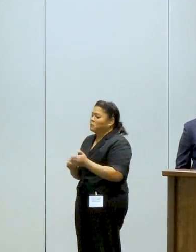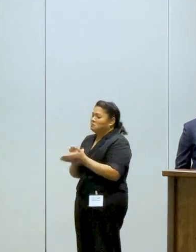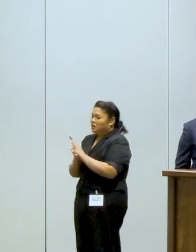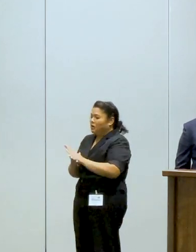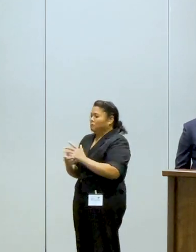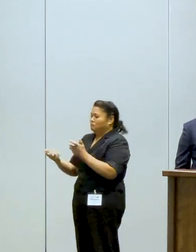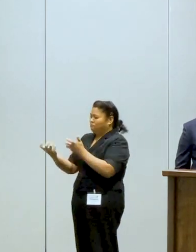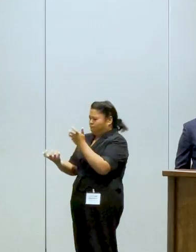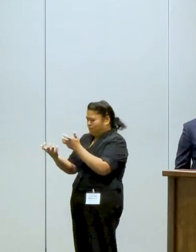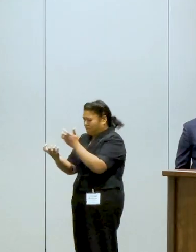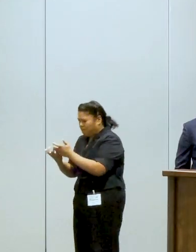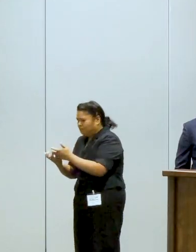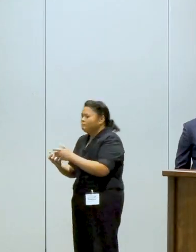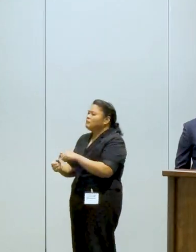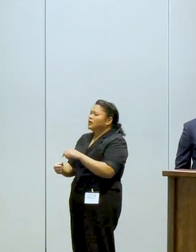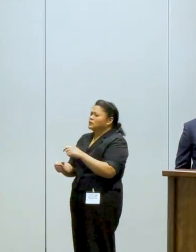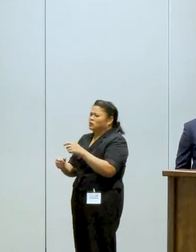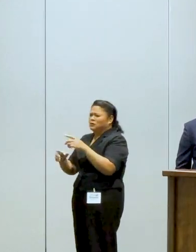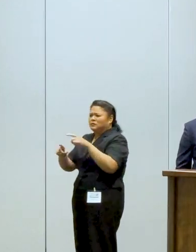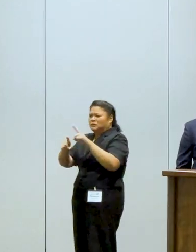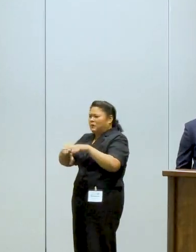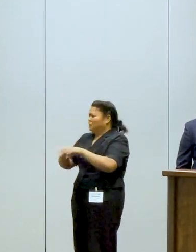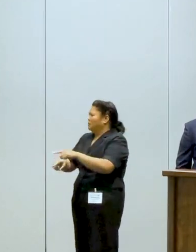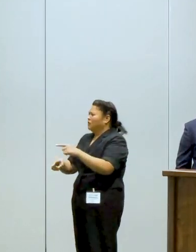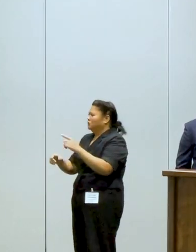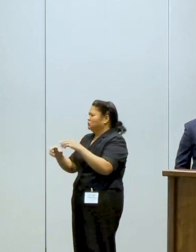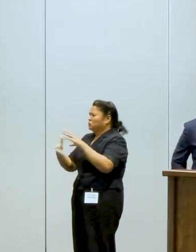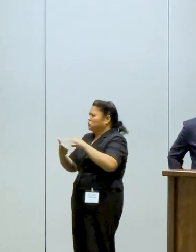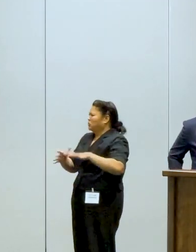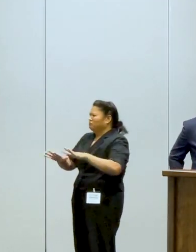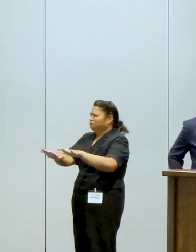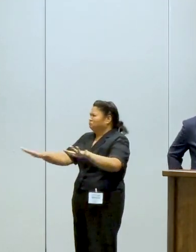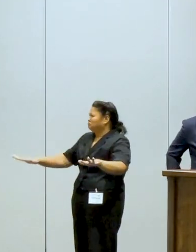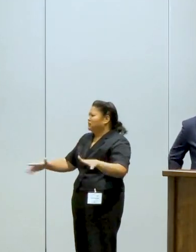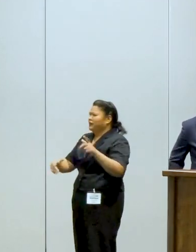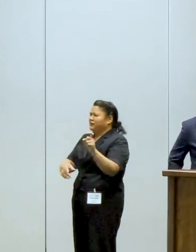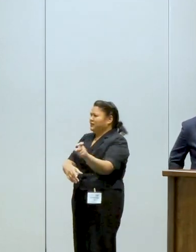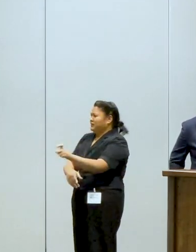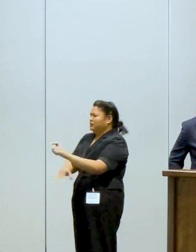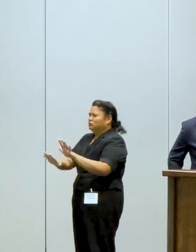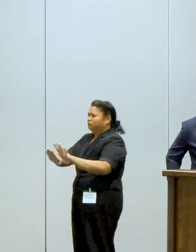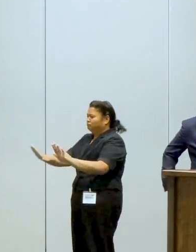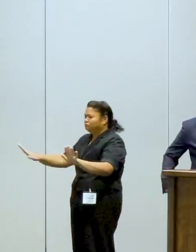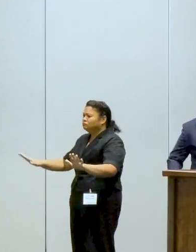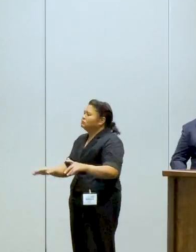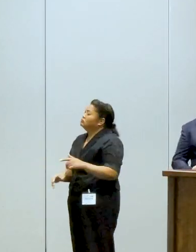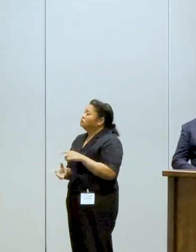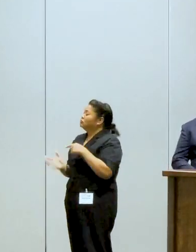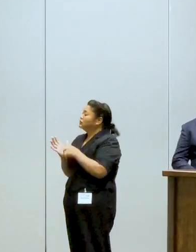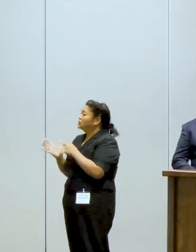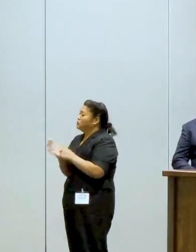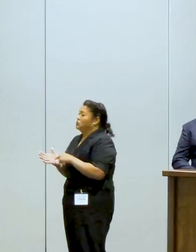the learning interface to individual needs. For instance, students could generate personalized study tools through